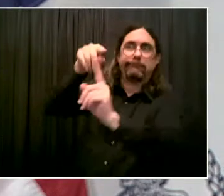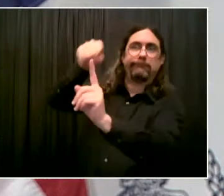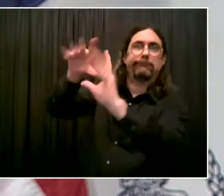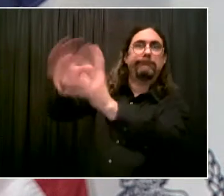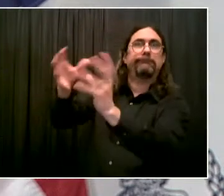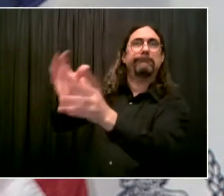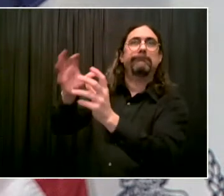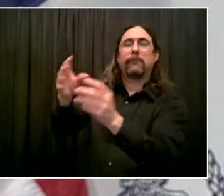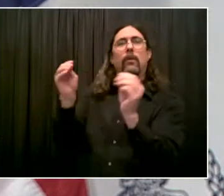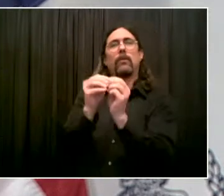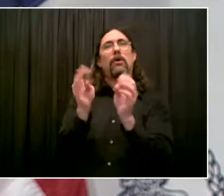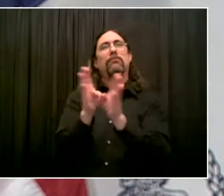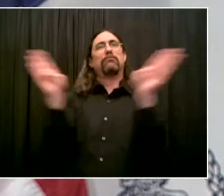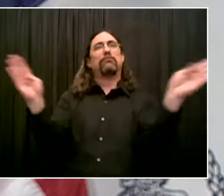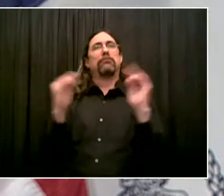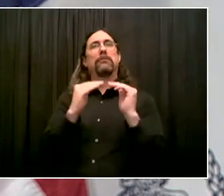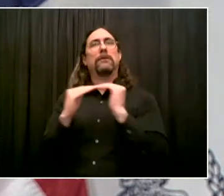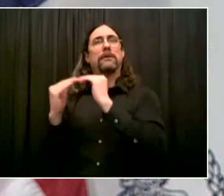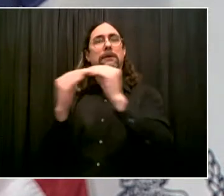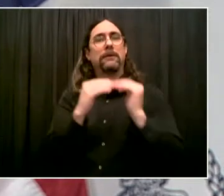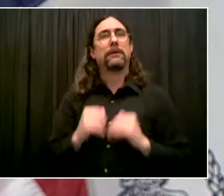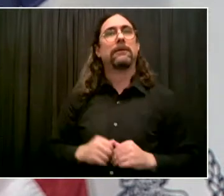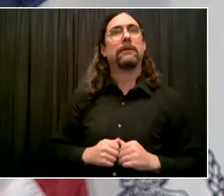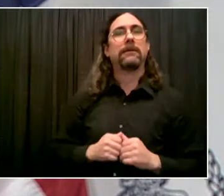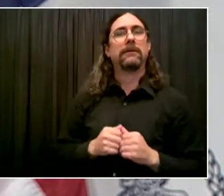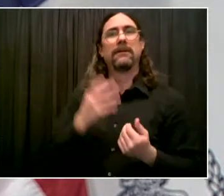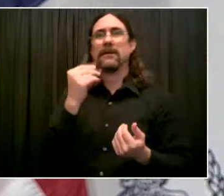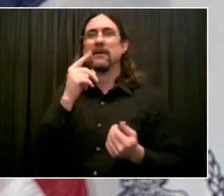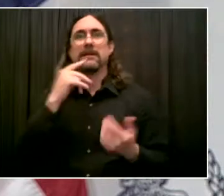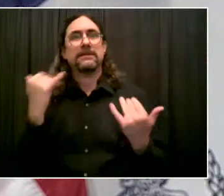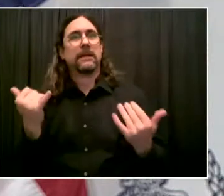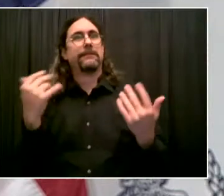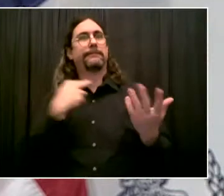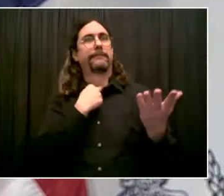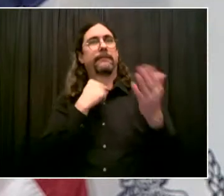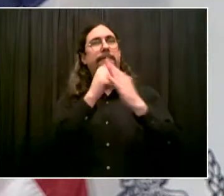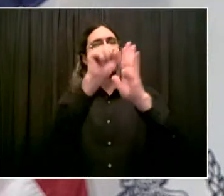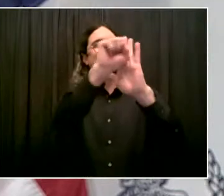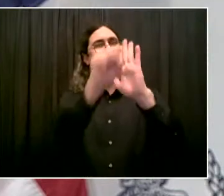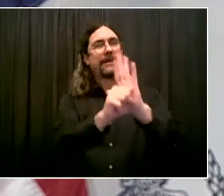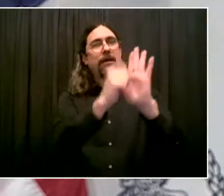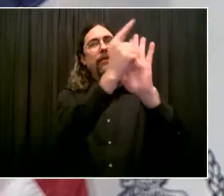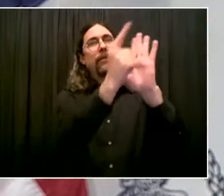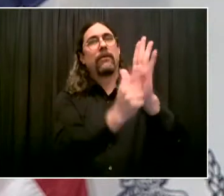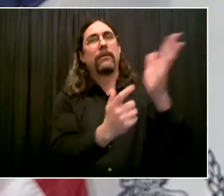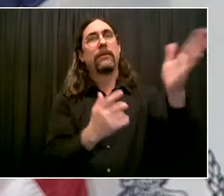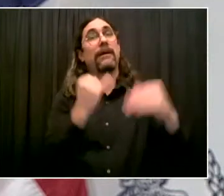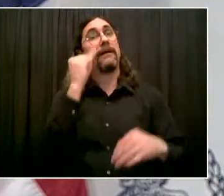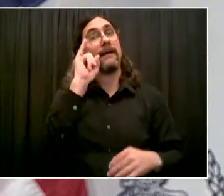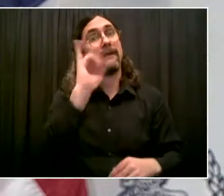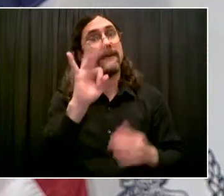ENGINEERED RIGHT NOW, RIGHT NOW. W HOMUCH MORE CAN HAPPEN IF WE GET SUPPORT FROM THE STATE